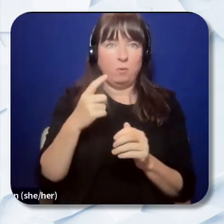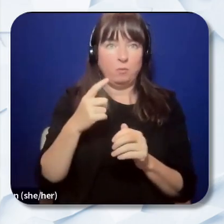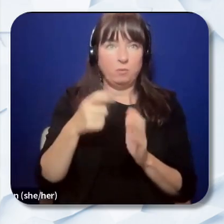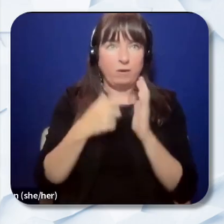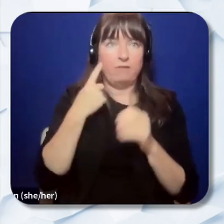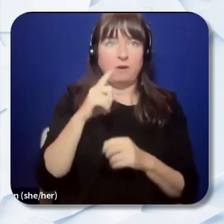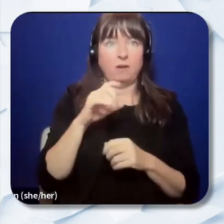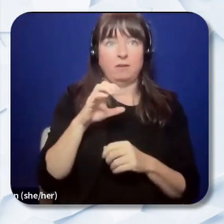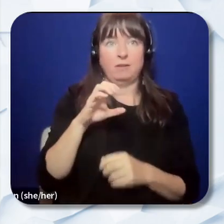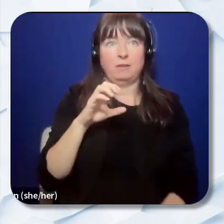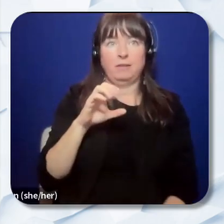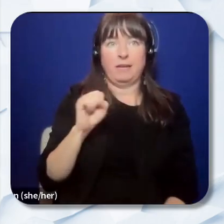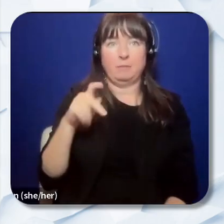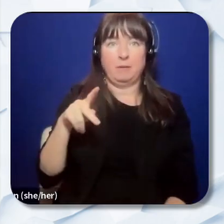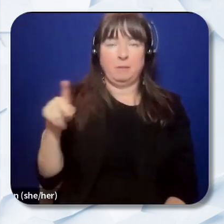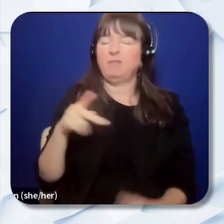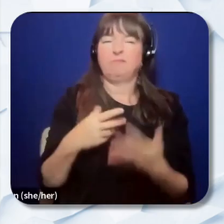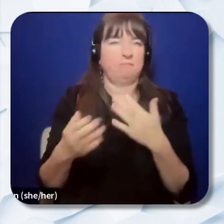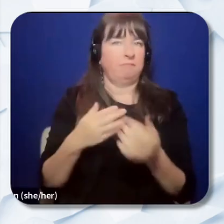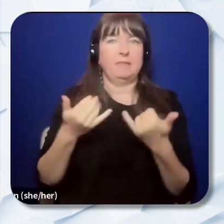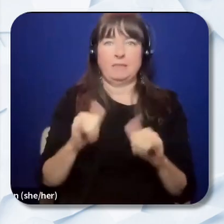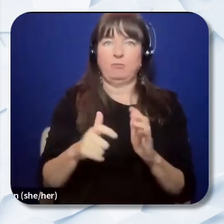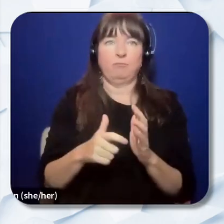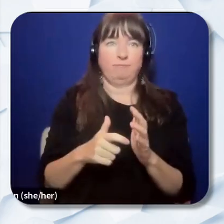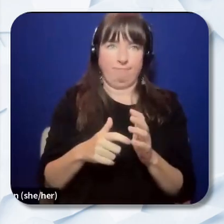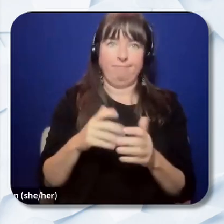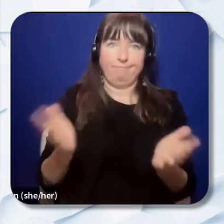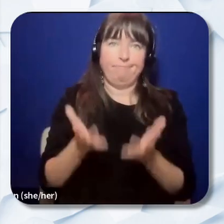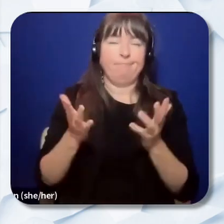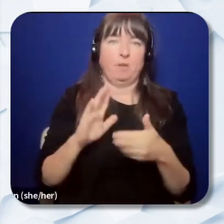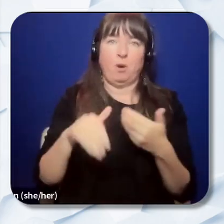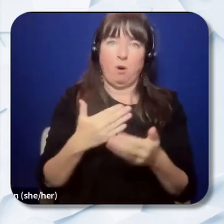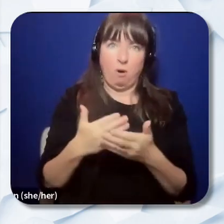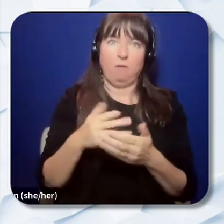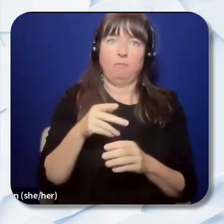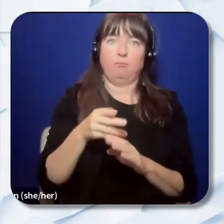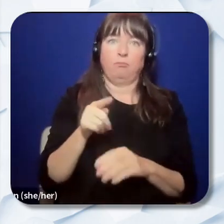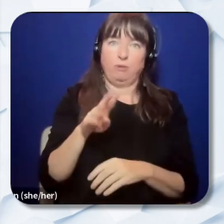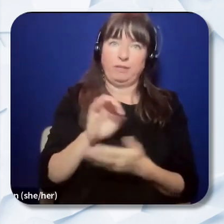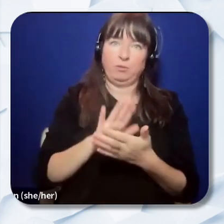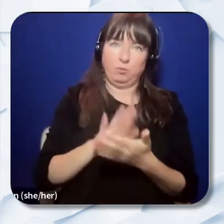all of our preschool programs through those third grade early grades to explore these research-based